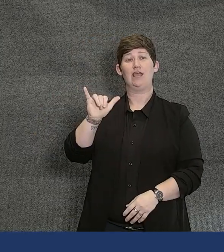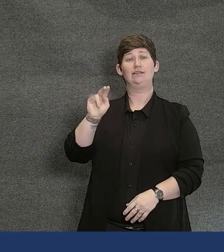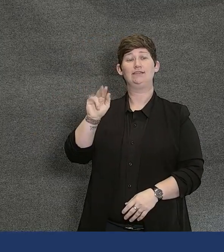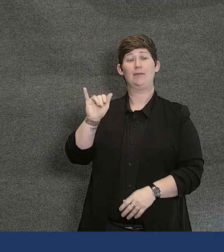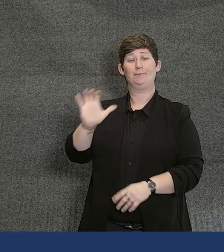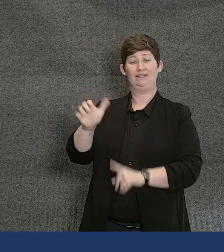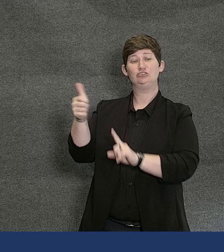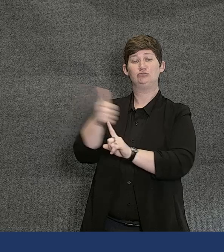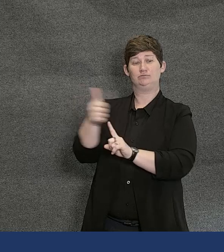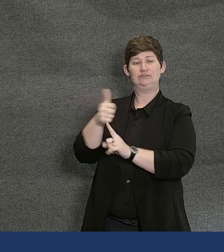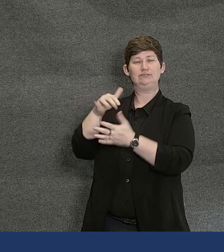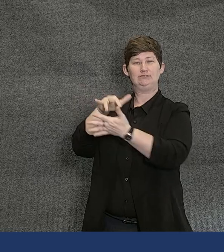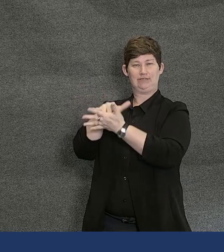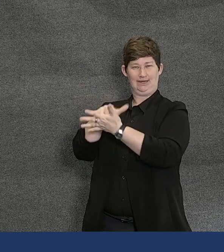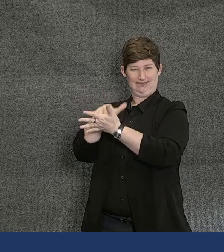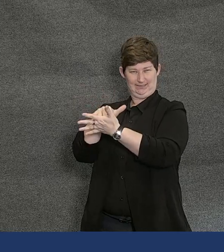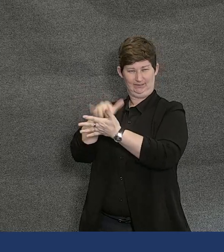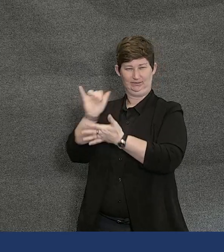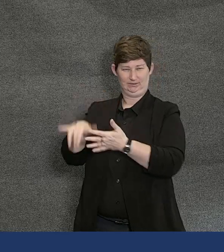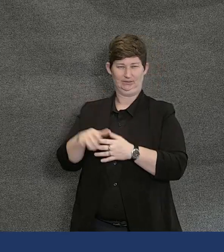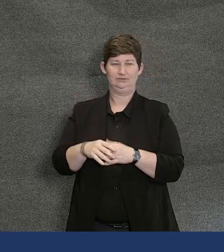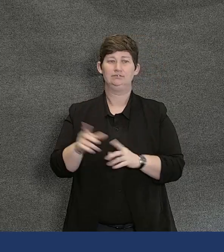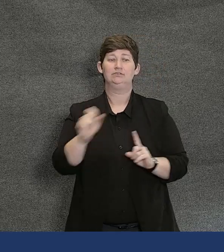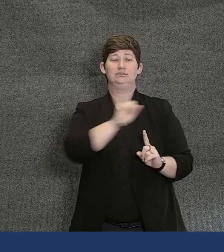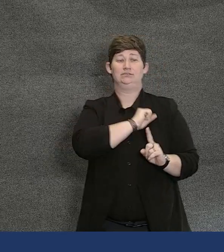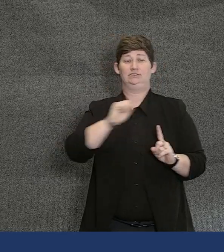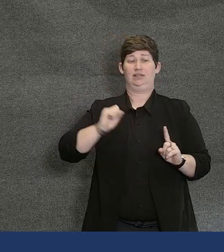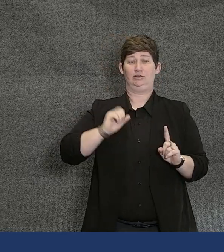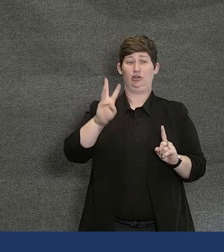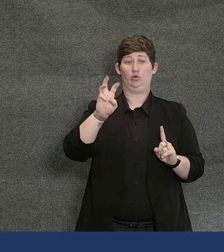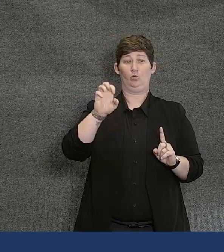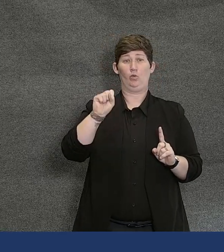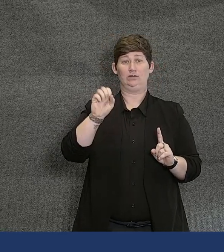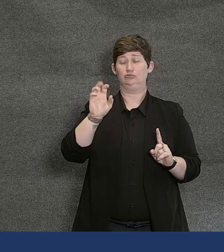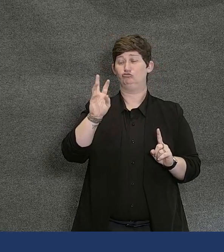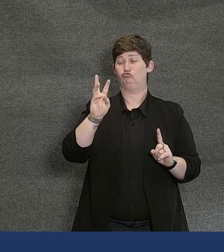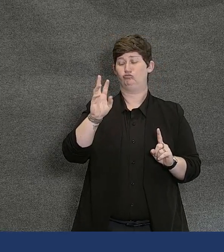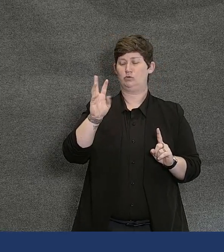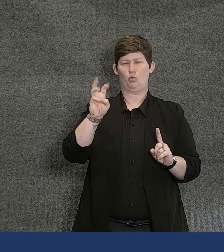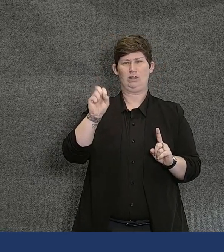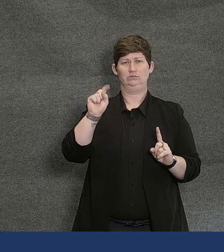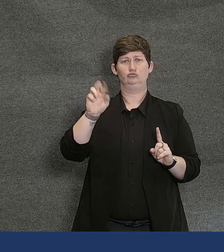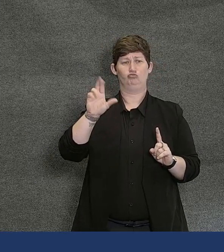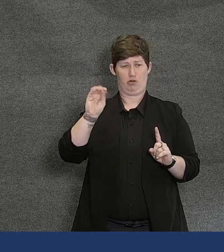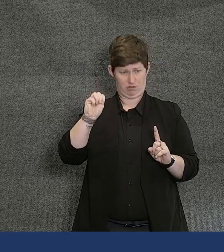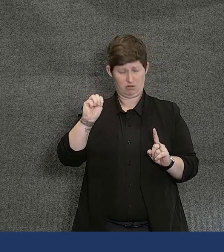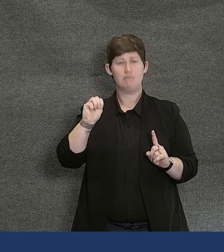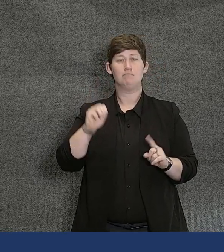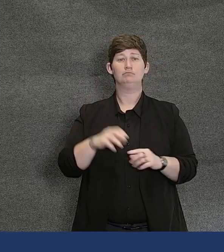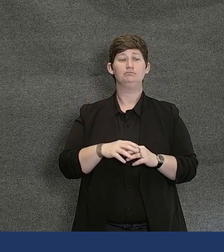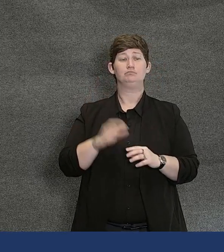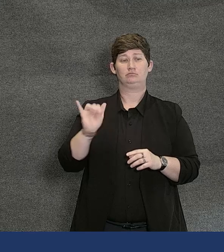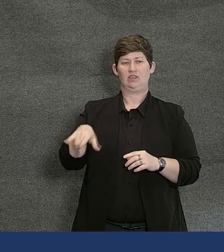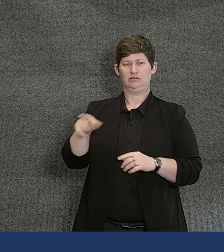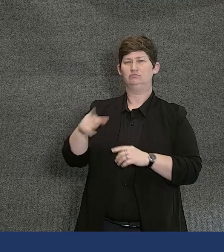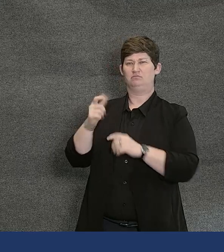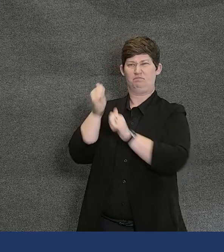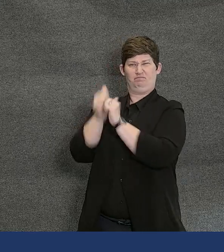that Senator Westrom was the chief author of that was passed, and taking a look at exactly that in greater Minnesota.